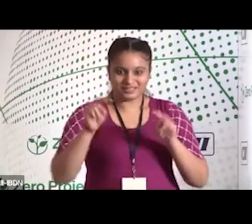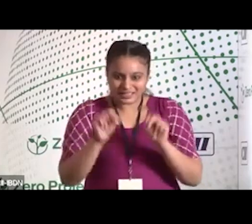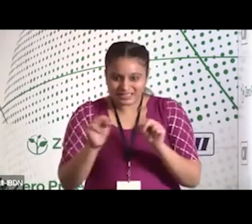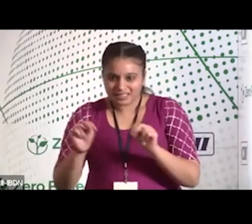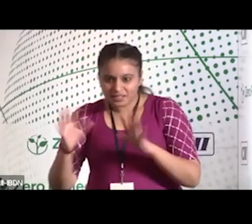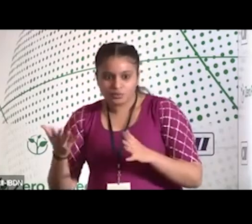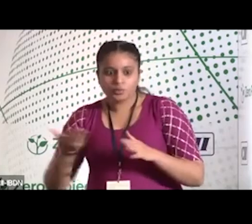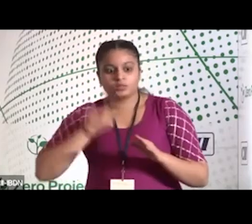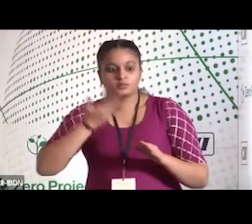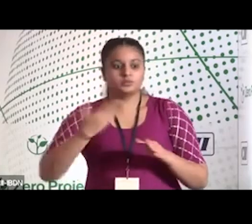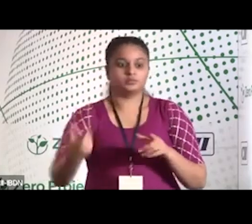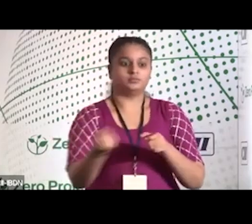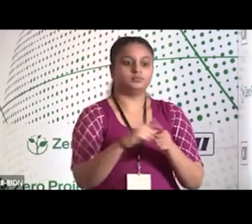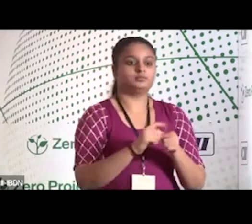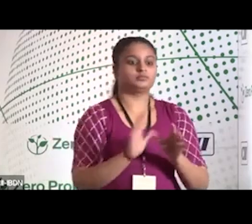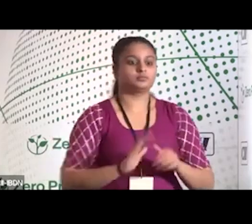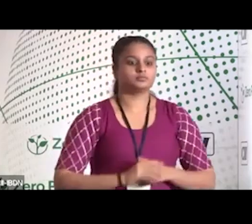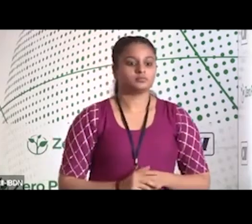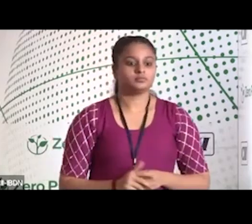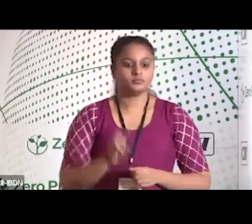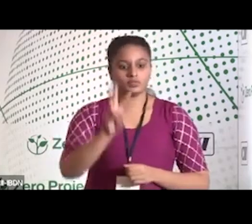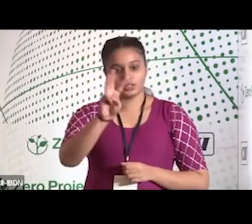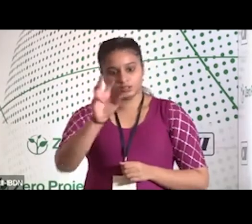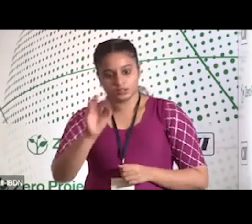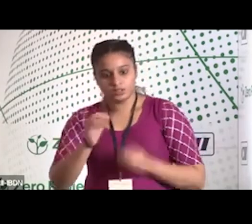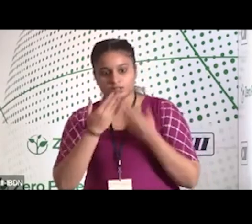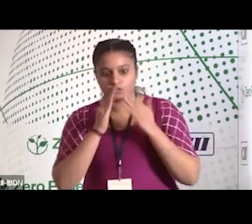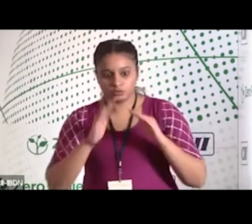Ltd AP these Madonna Mara Baidu tag